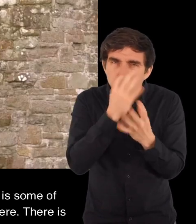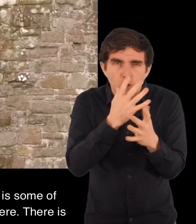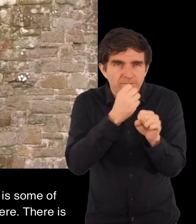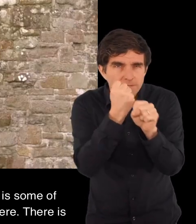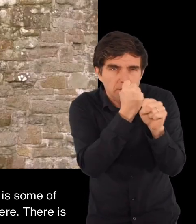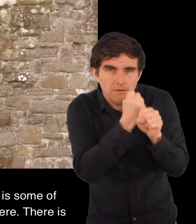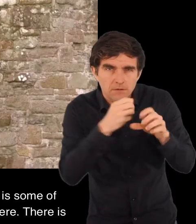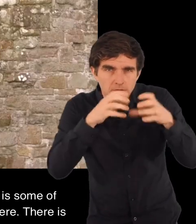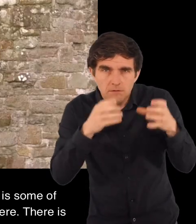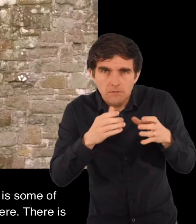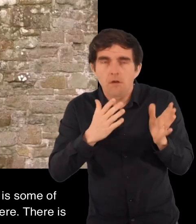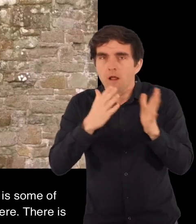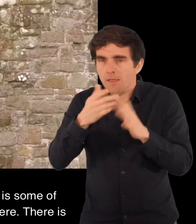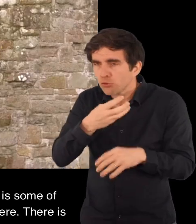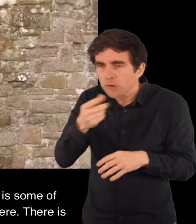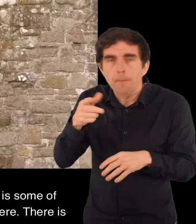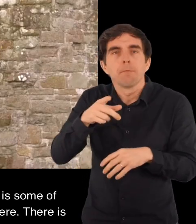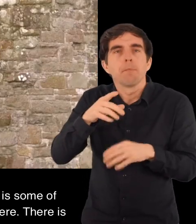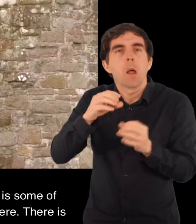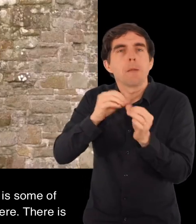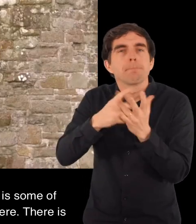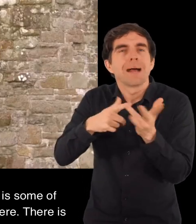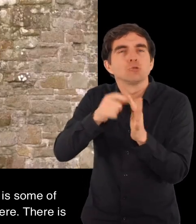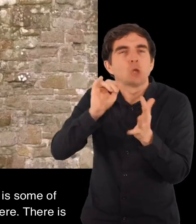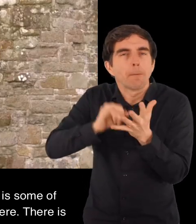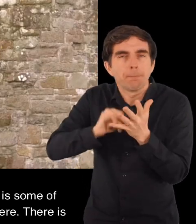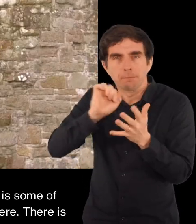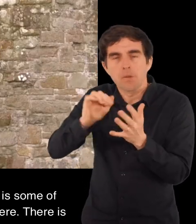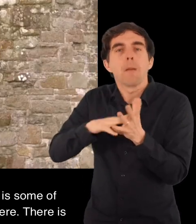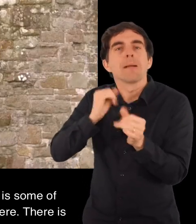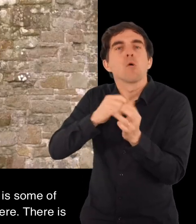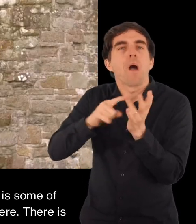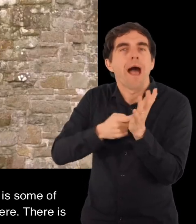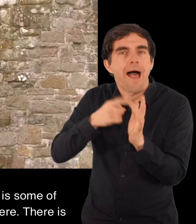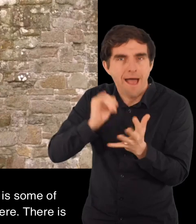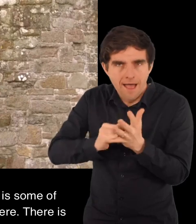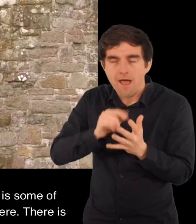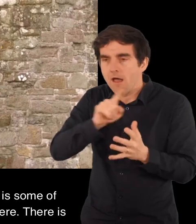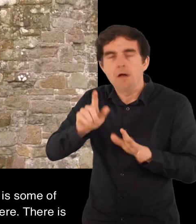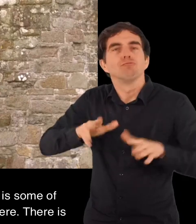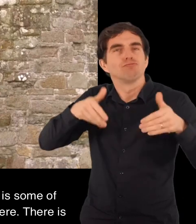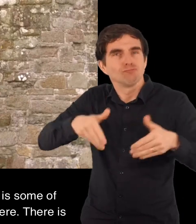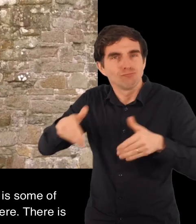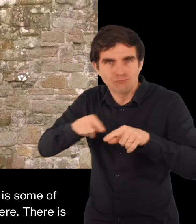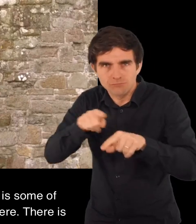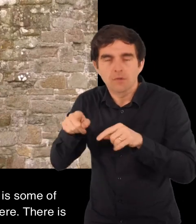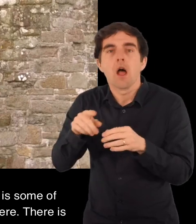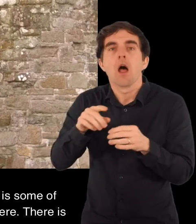beautifully carved as well. There is some of the bishops Maguires are buried here. There is